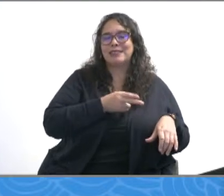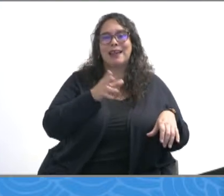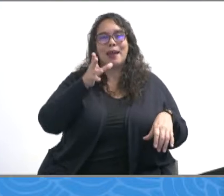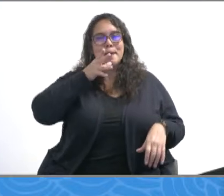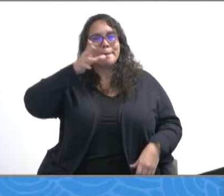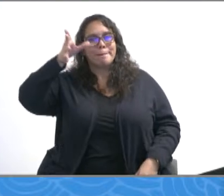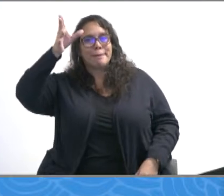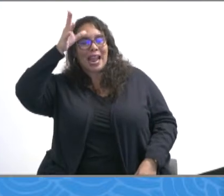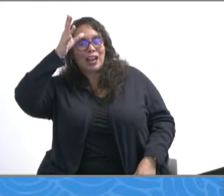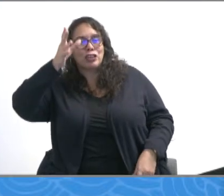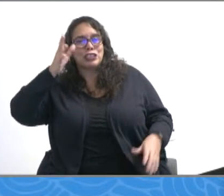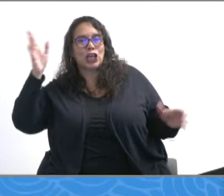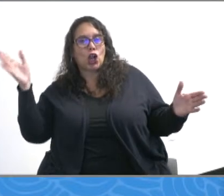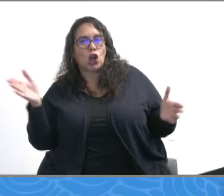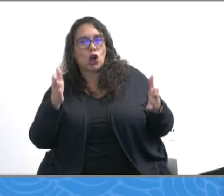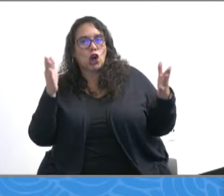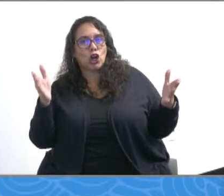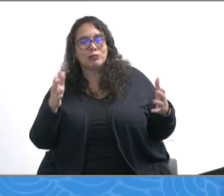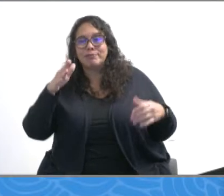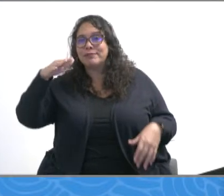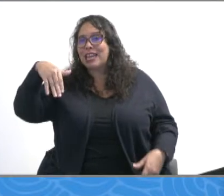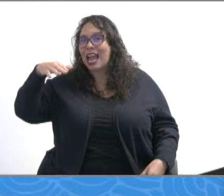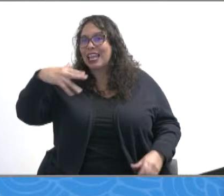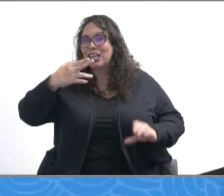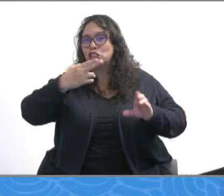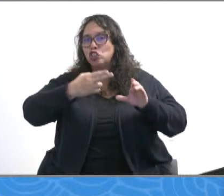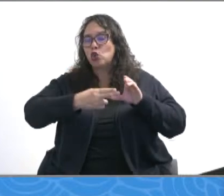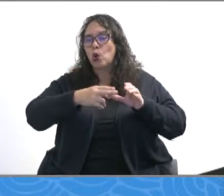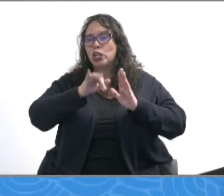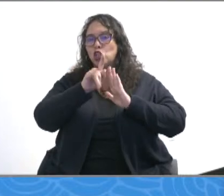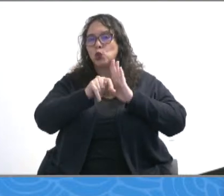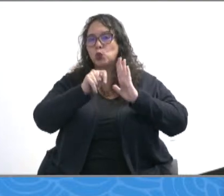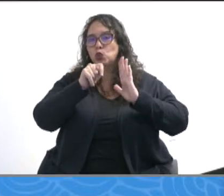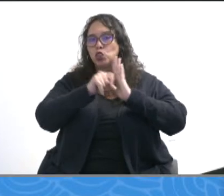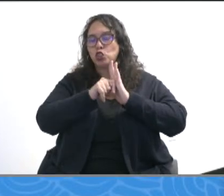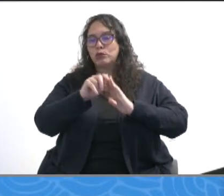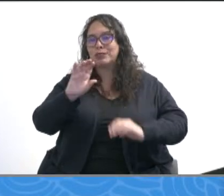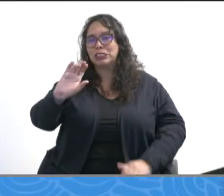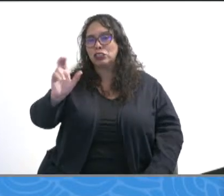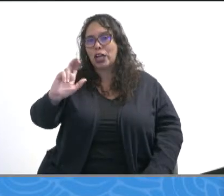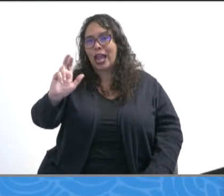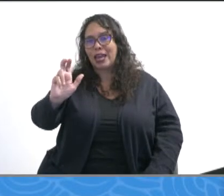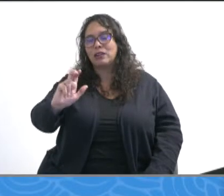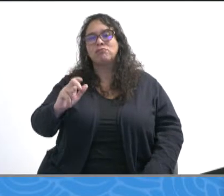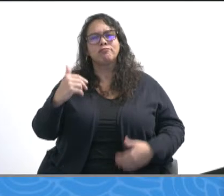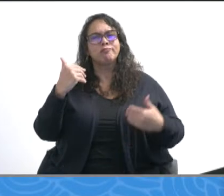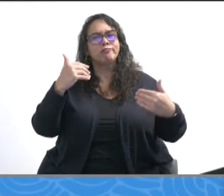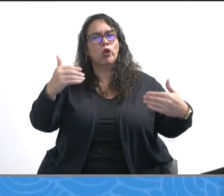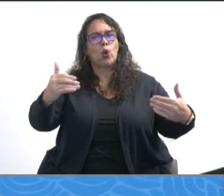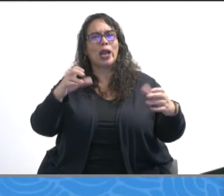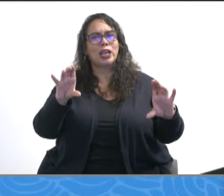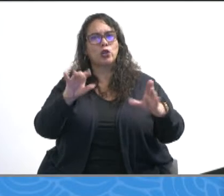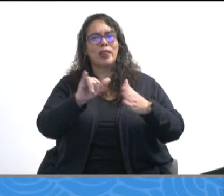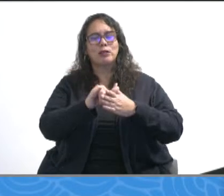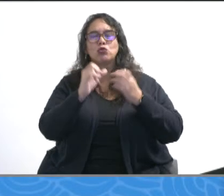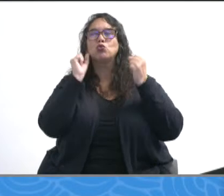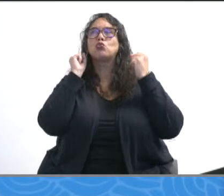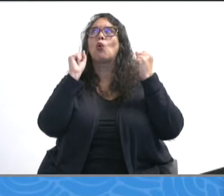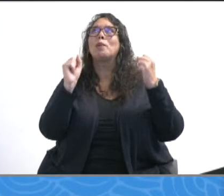If you haven't joined our YouTube channel for Long Beach Unified School District, that you do that. We have so many videos there,